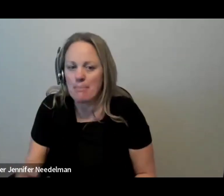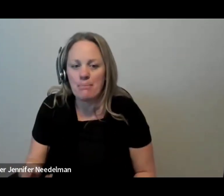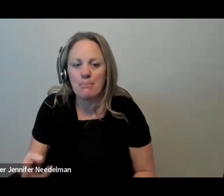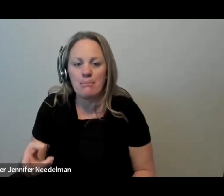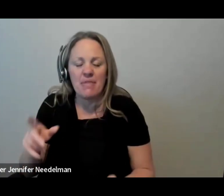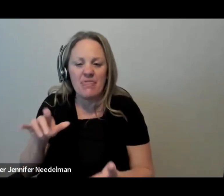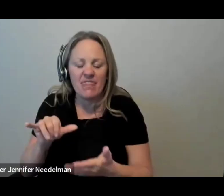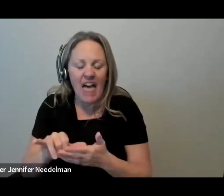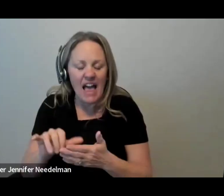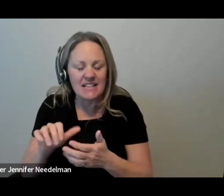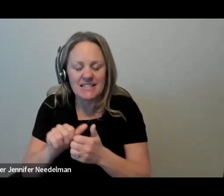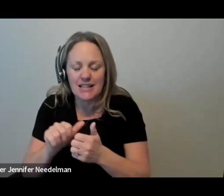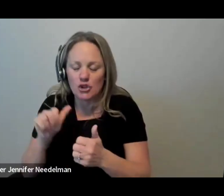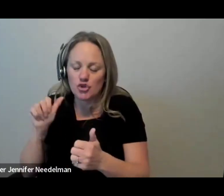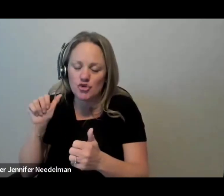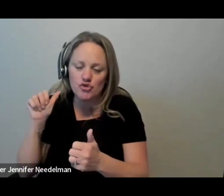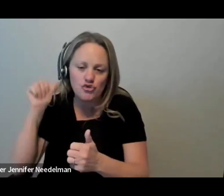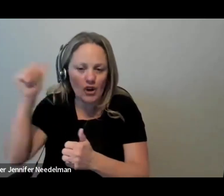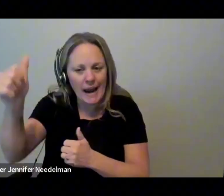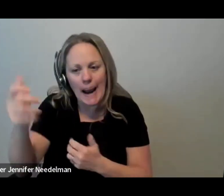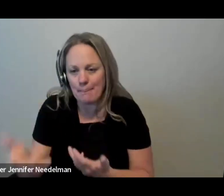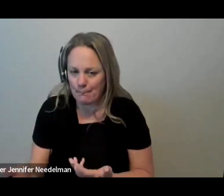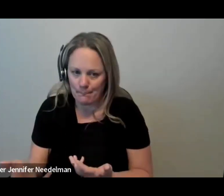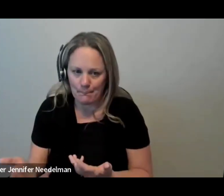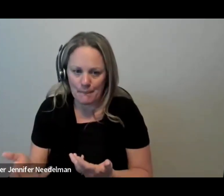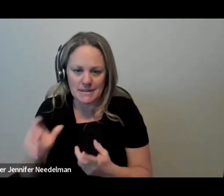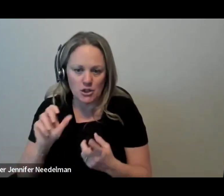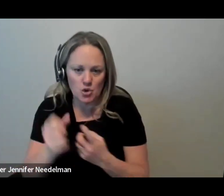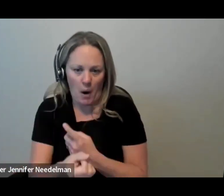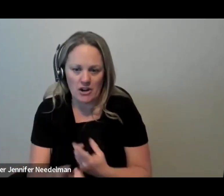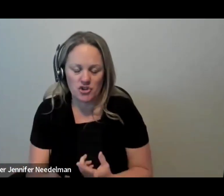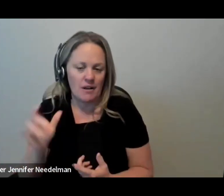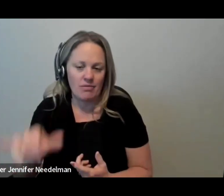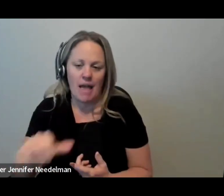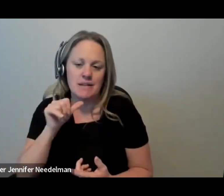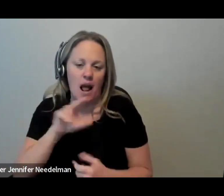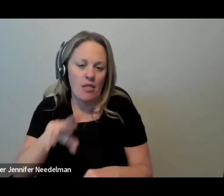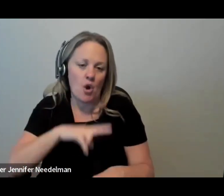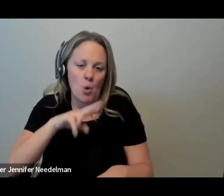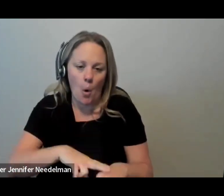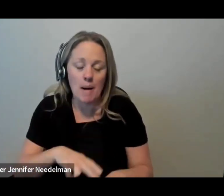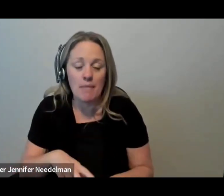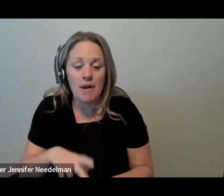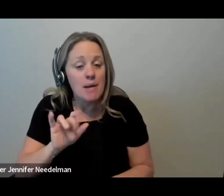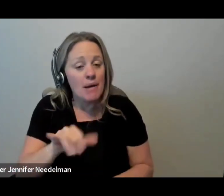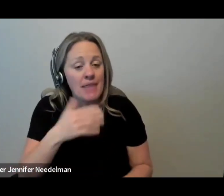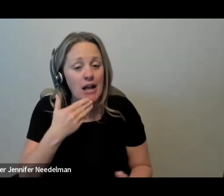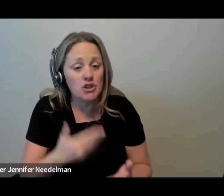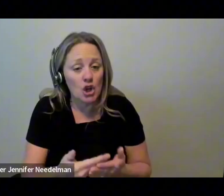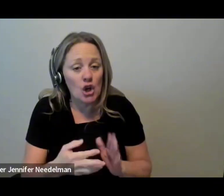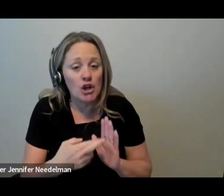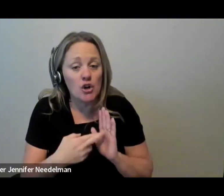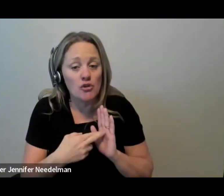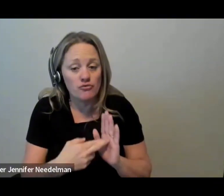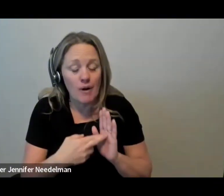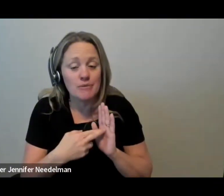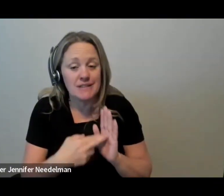So, you know, that is not the norm, but it is a good representation of let's, if we gave each everybody grace, right?